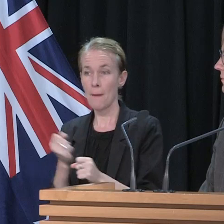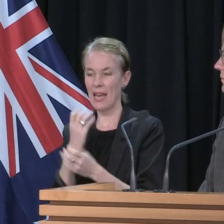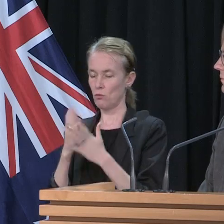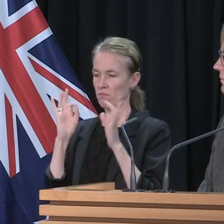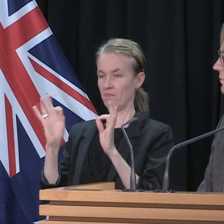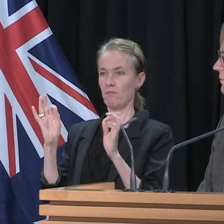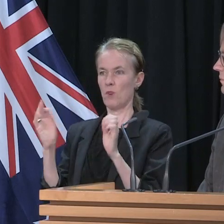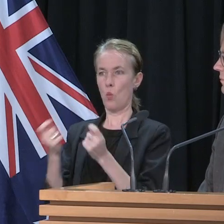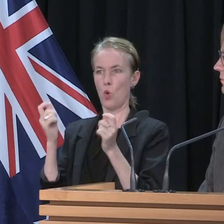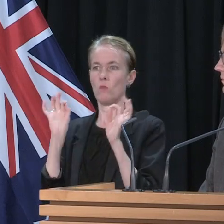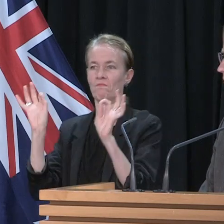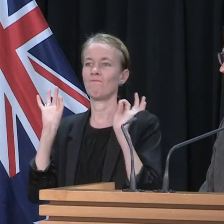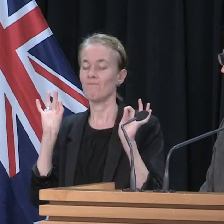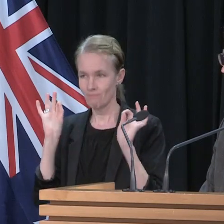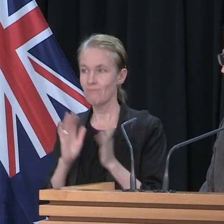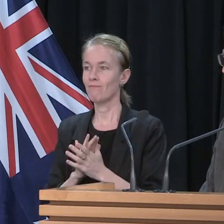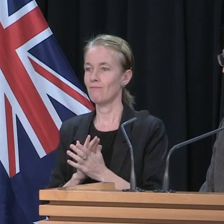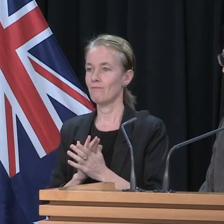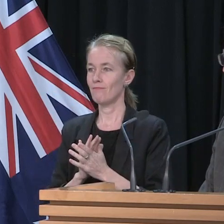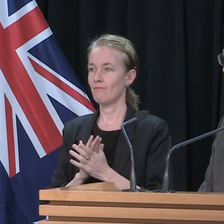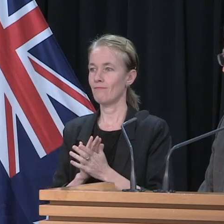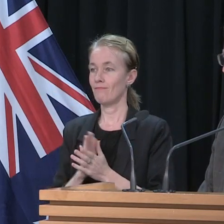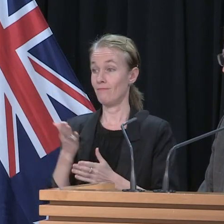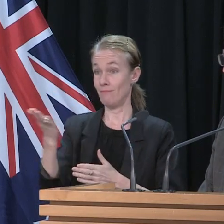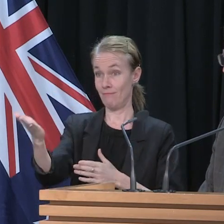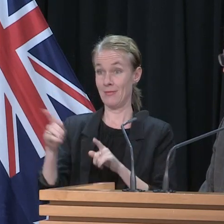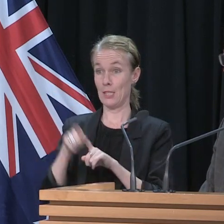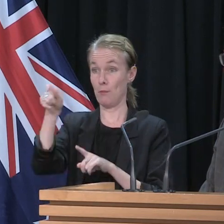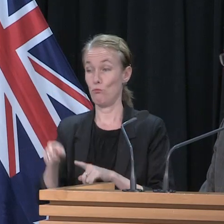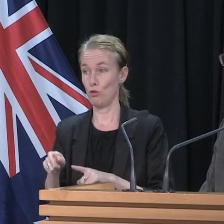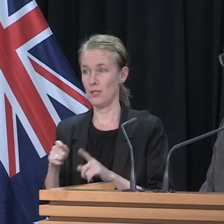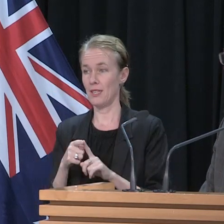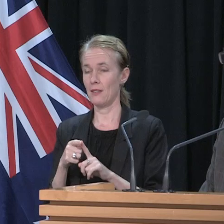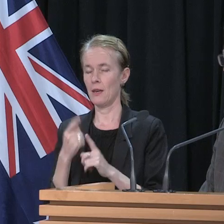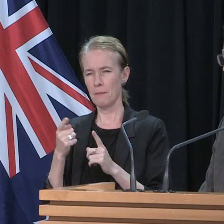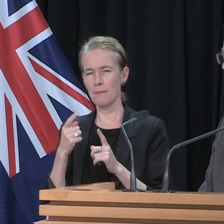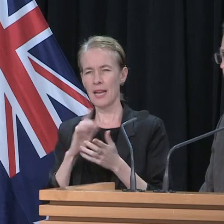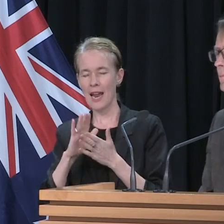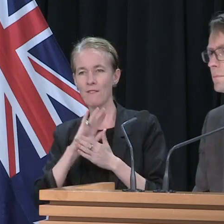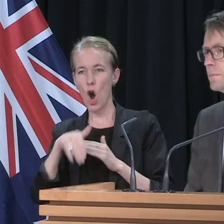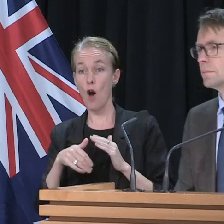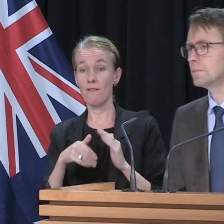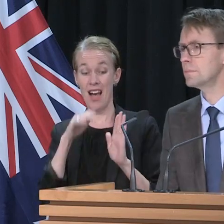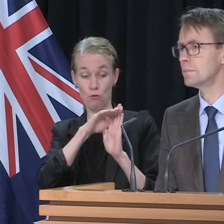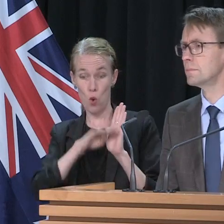you know, demonstrations, prototype, dummy-runs if you like, to actually make sure that everything works